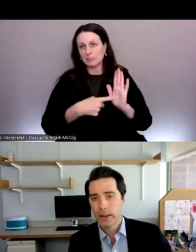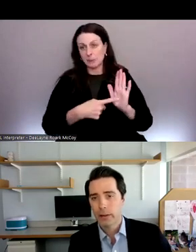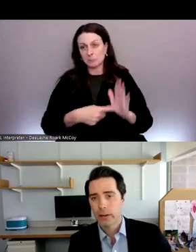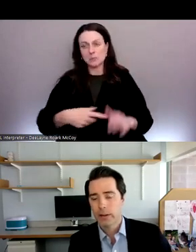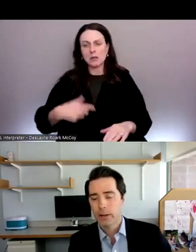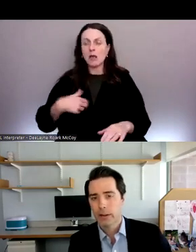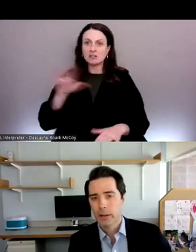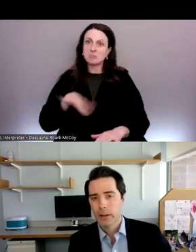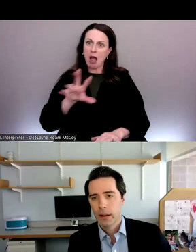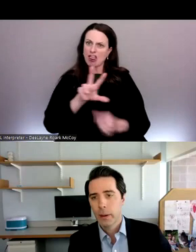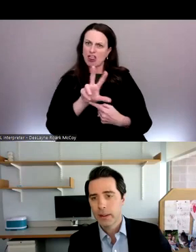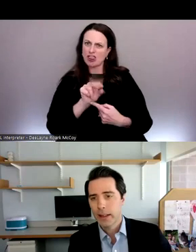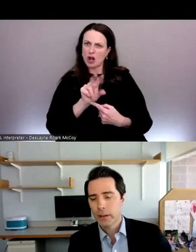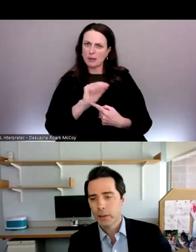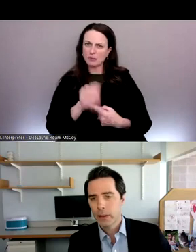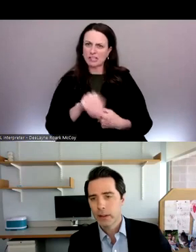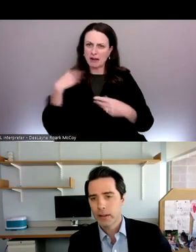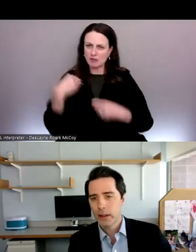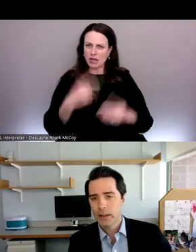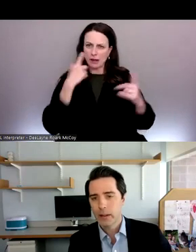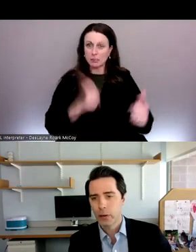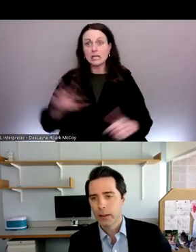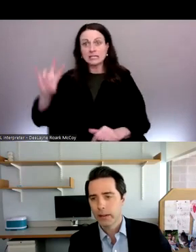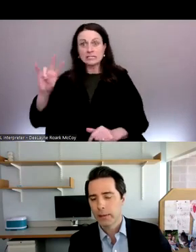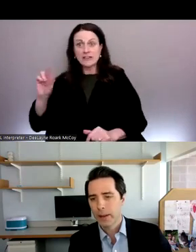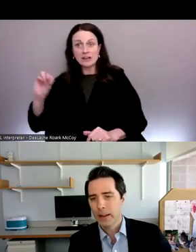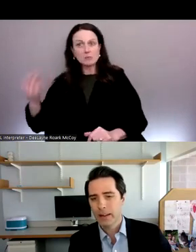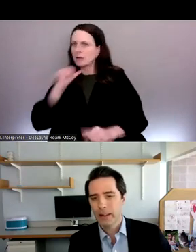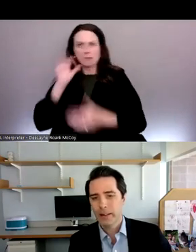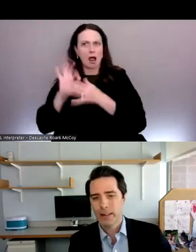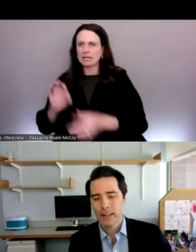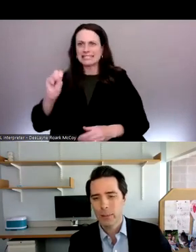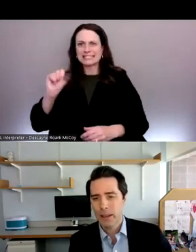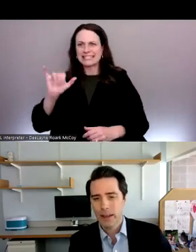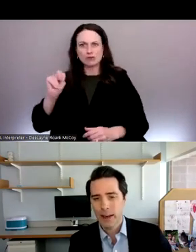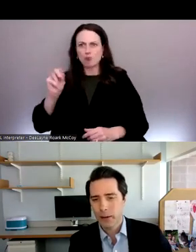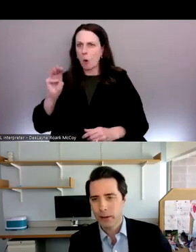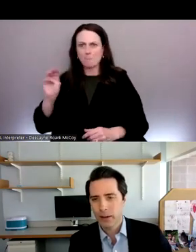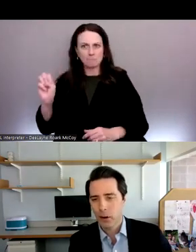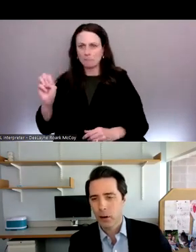genetic hearing loss about 70 percent is